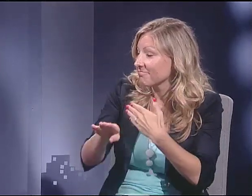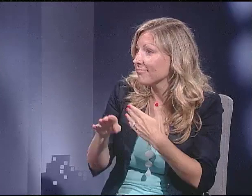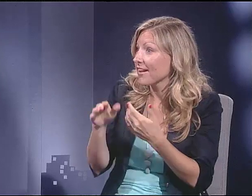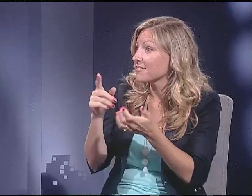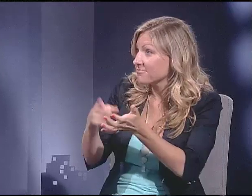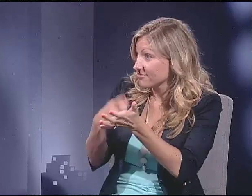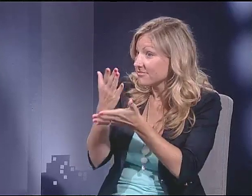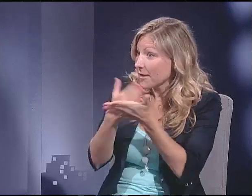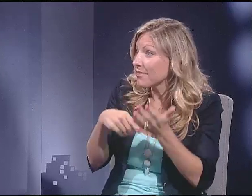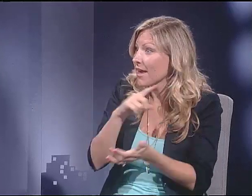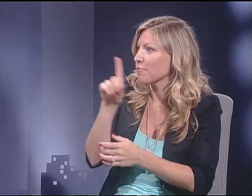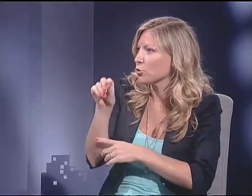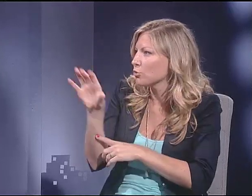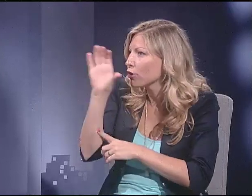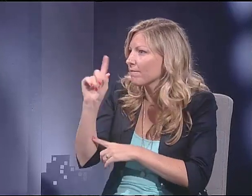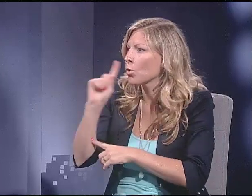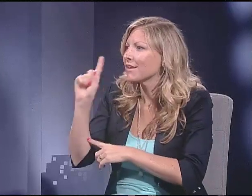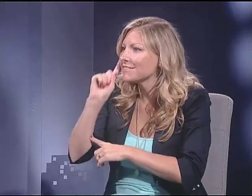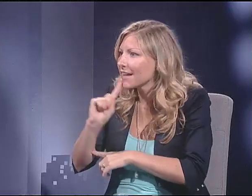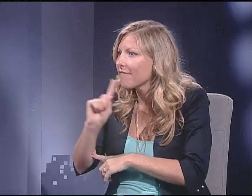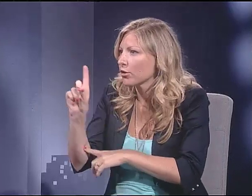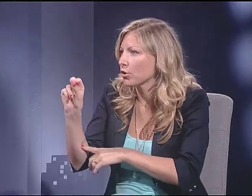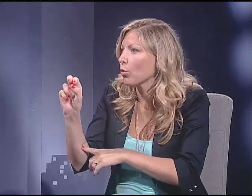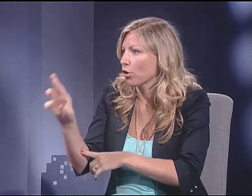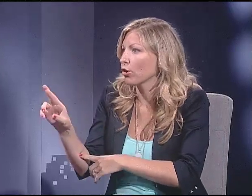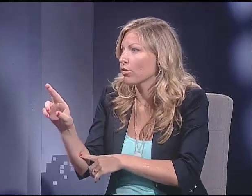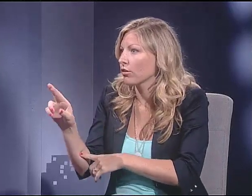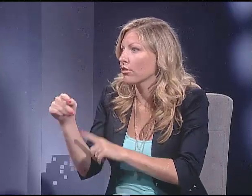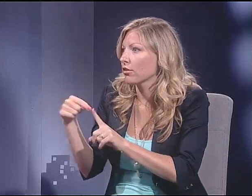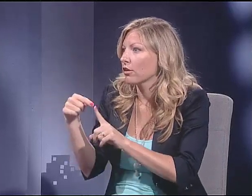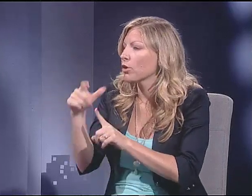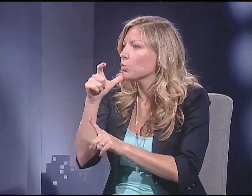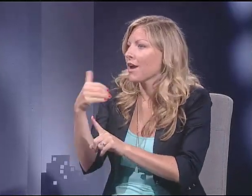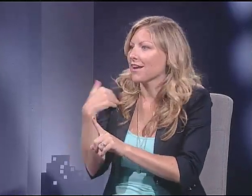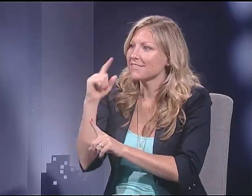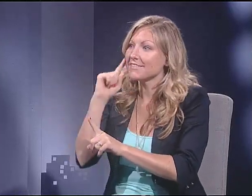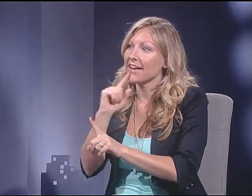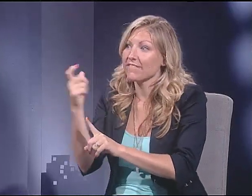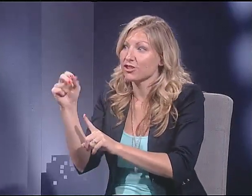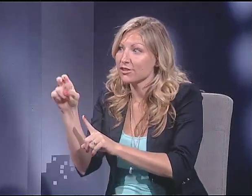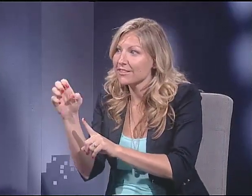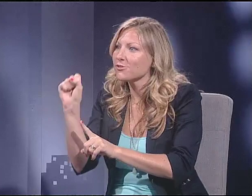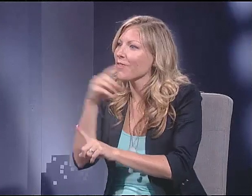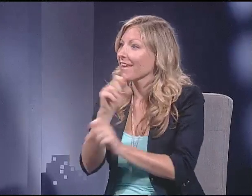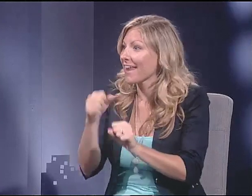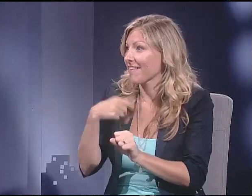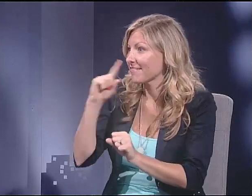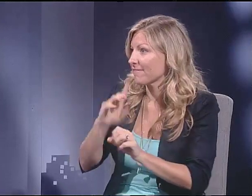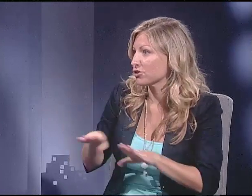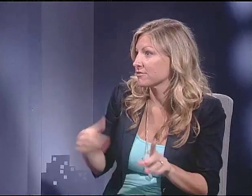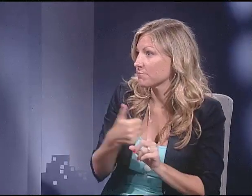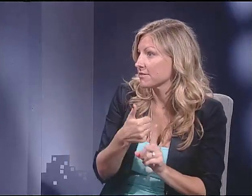you know, red hair, green eyes that kind of thing, exactly the genes that they were looking for, and they specifically wanted a deaf donor